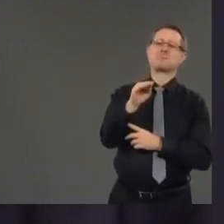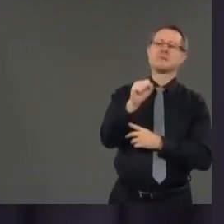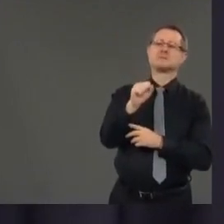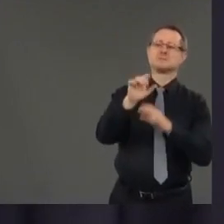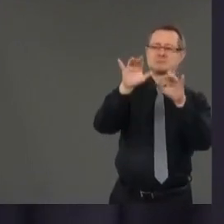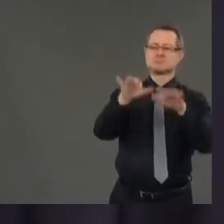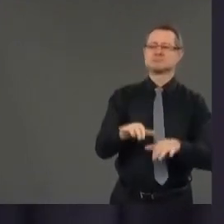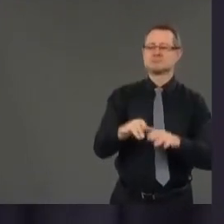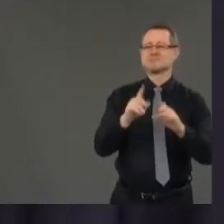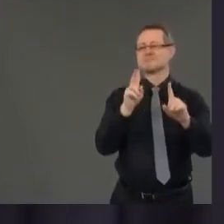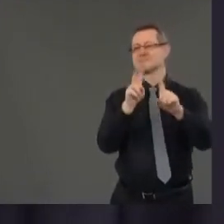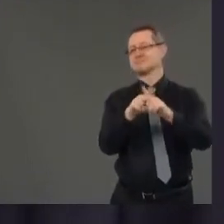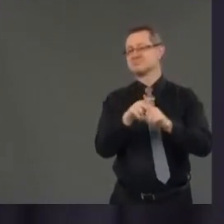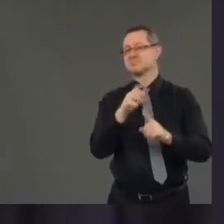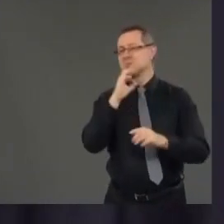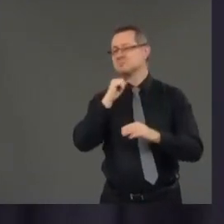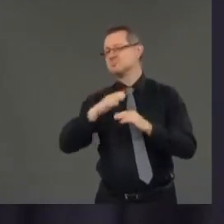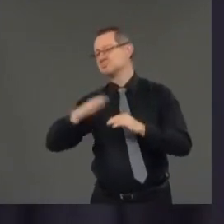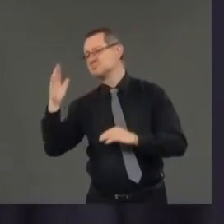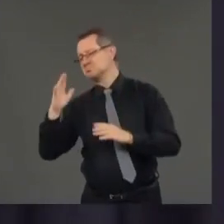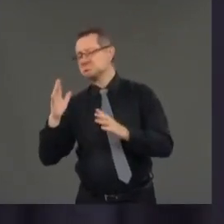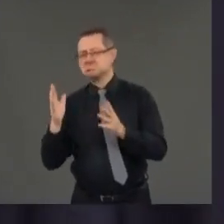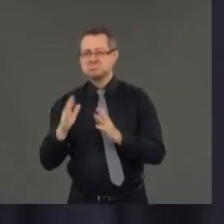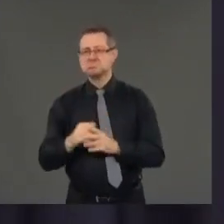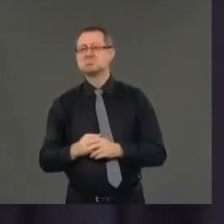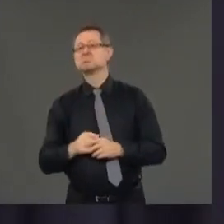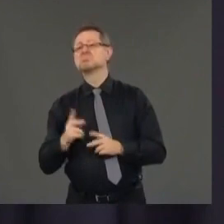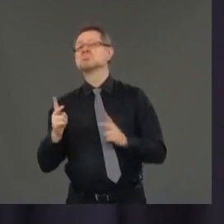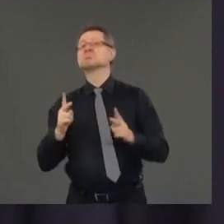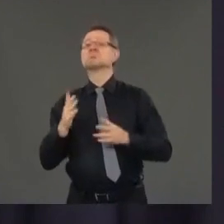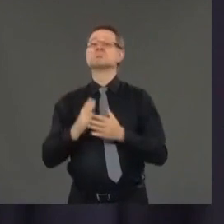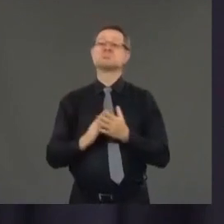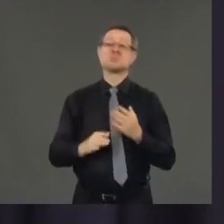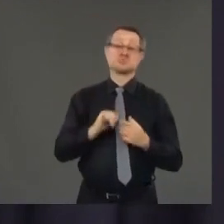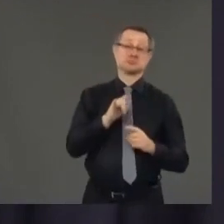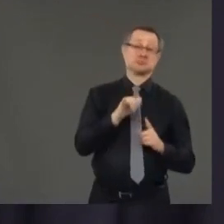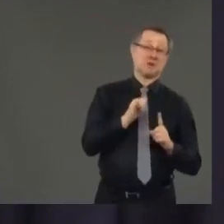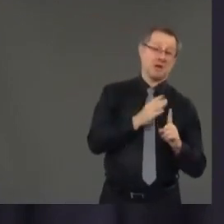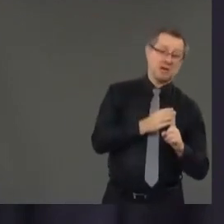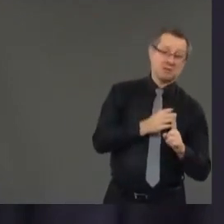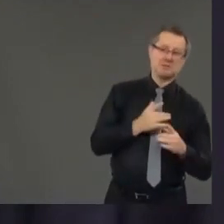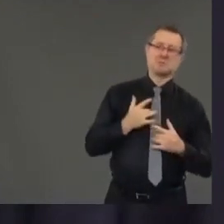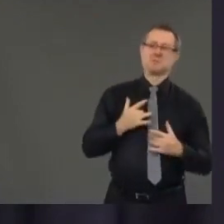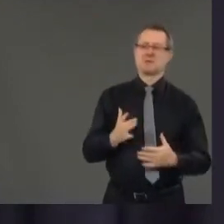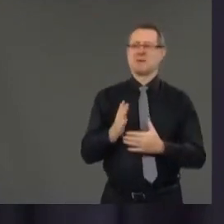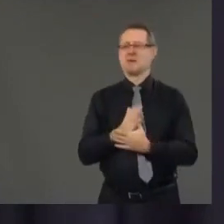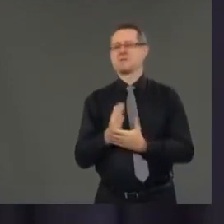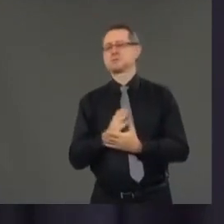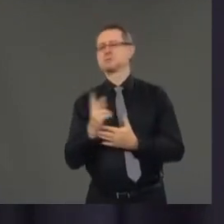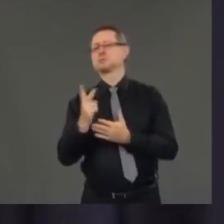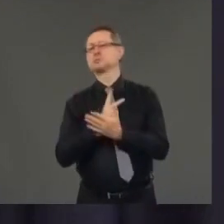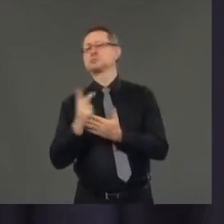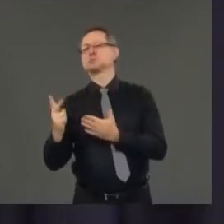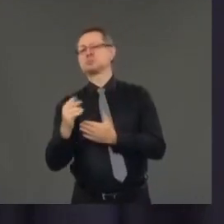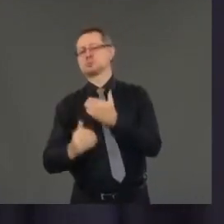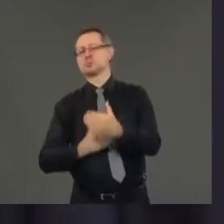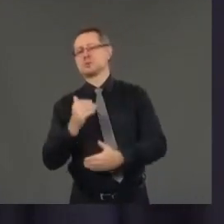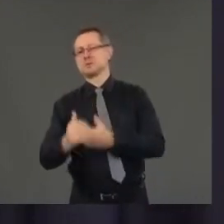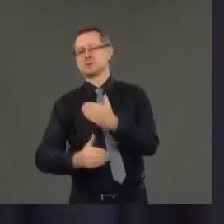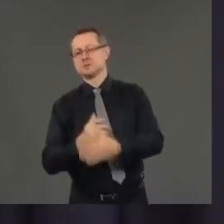WANTED TO GIVE YOU CONTEXT. THE WAY WE CALCULATE THIS WE